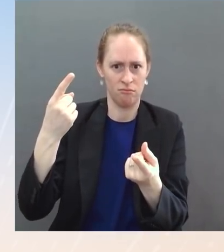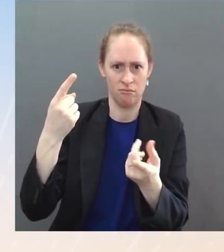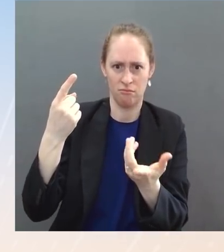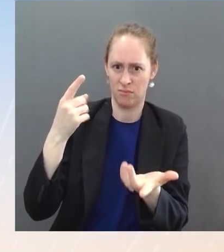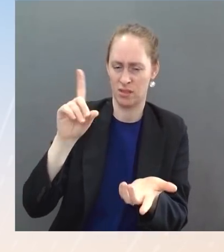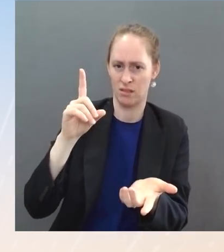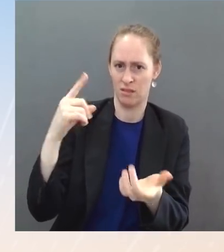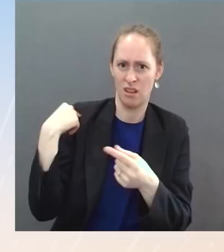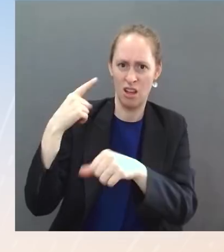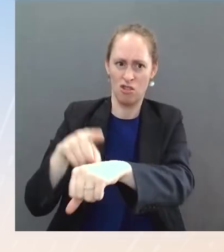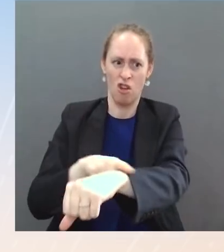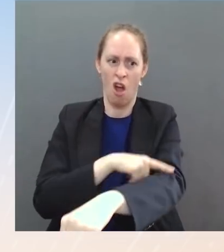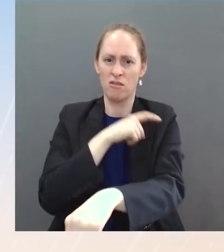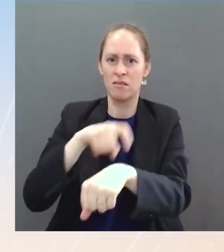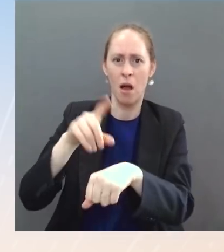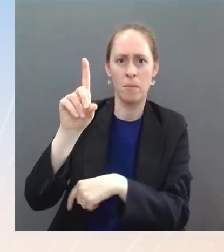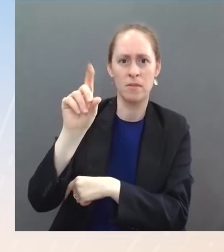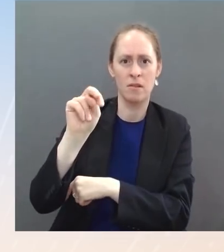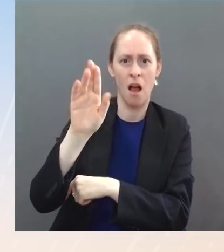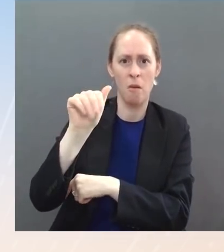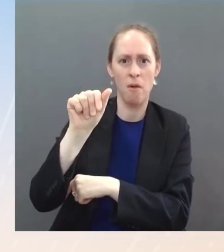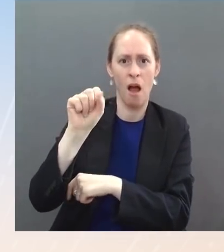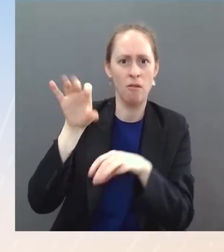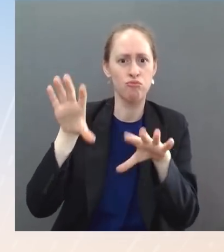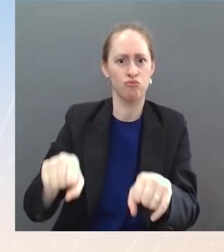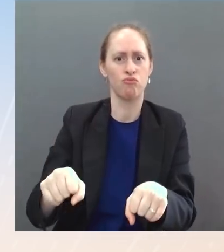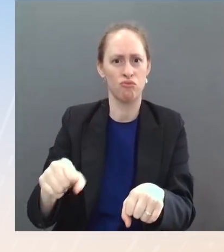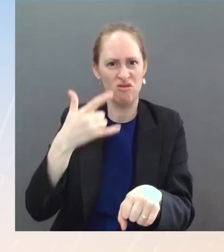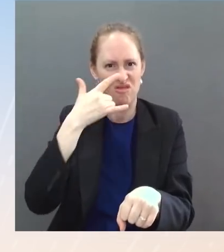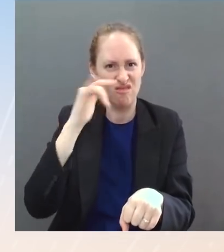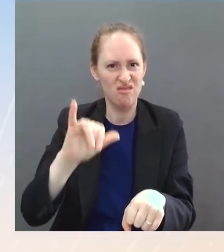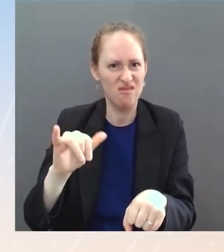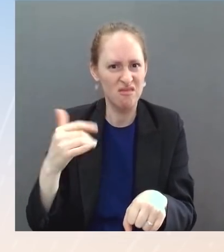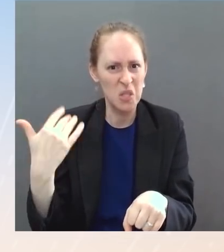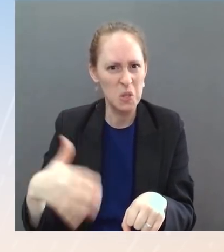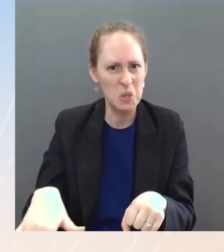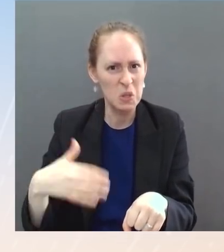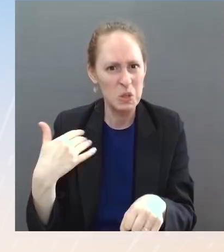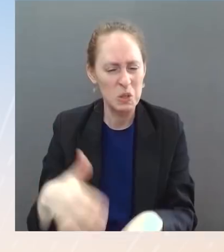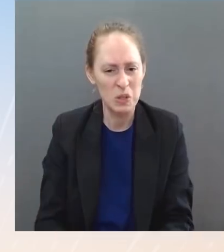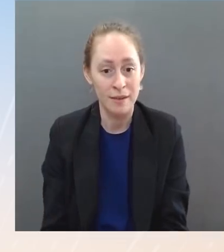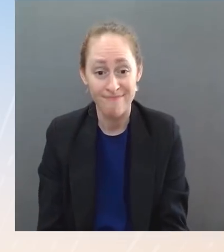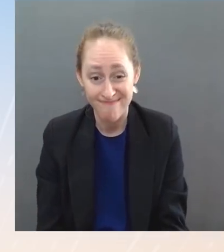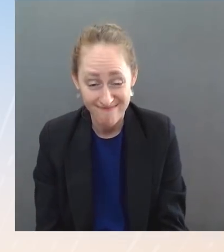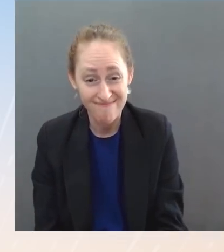so far, this conflict has lasted a little more than five weeks. And yet, in that time,